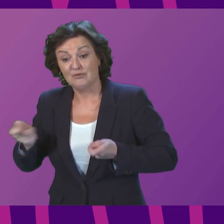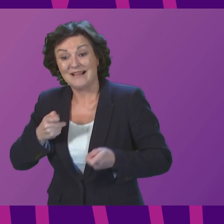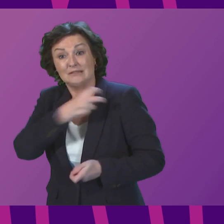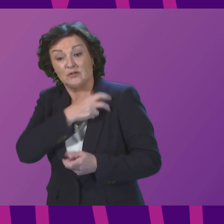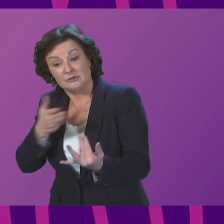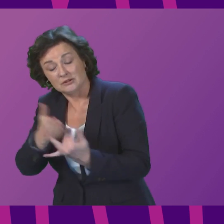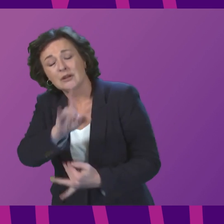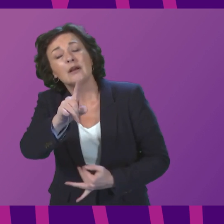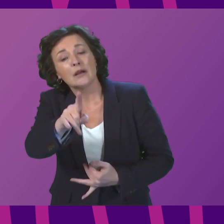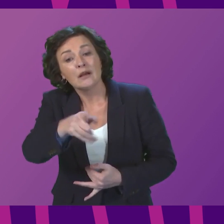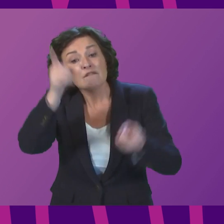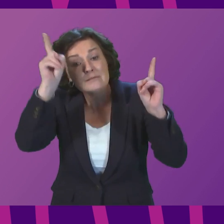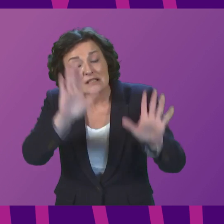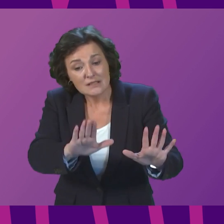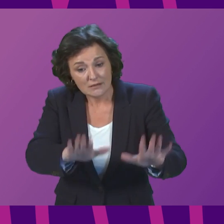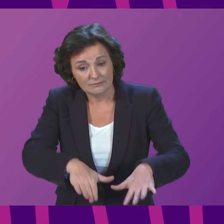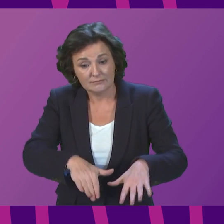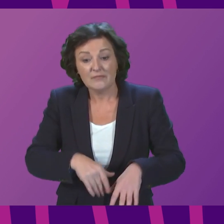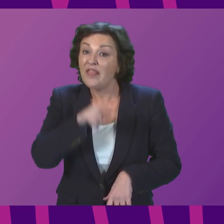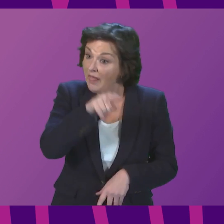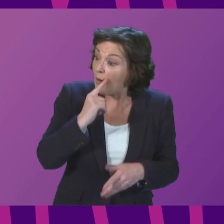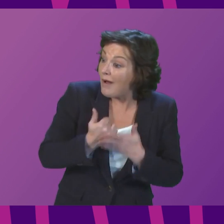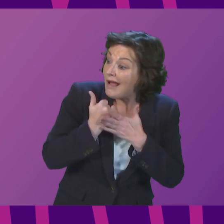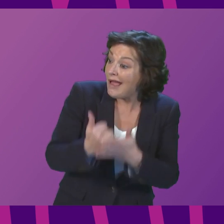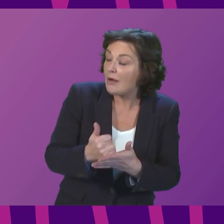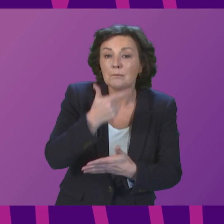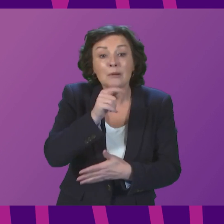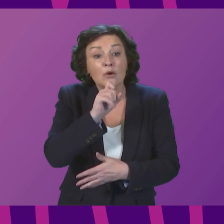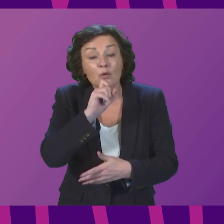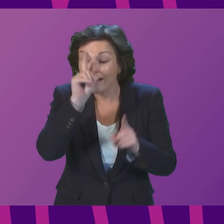The fund is helping with rising food costs and will allow support to be given to those who most need it.